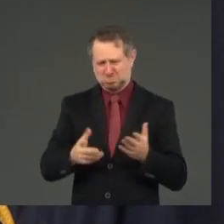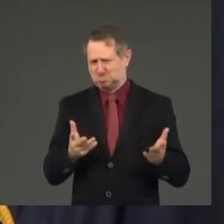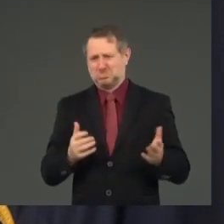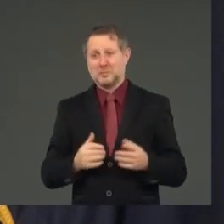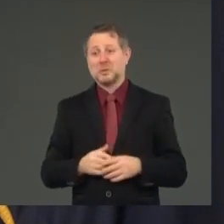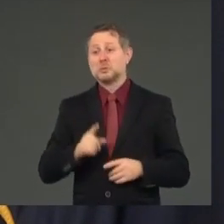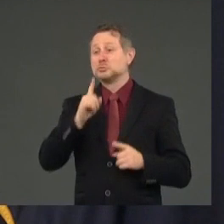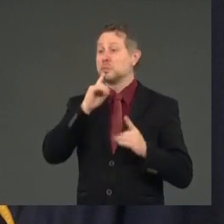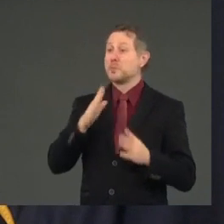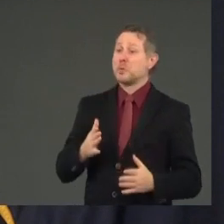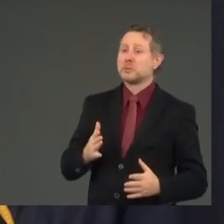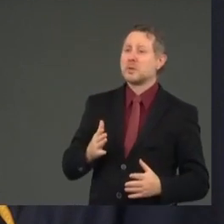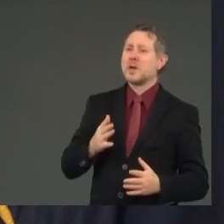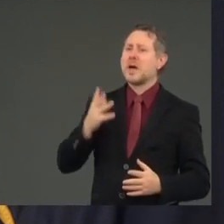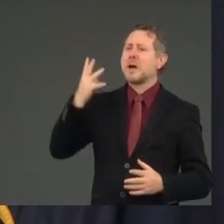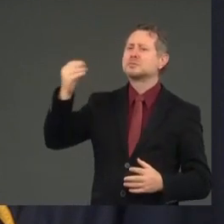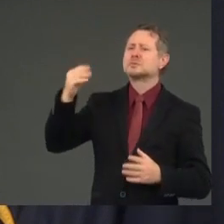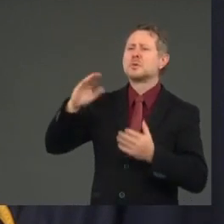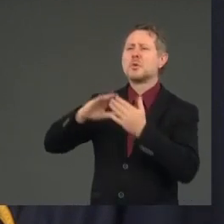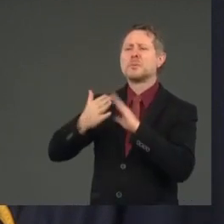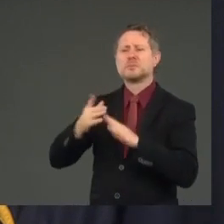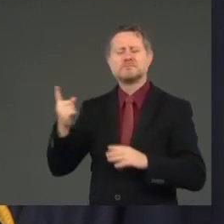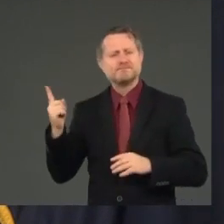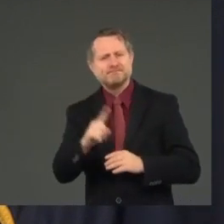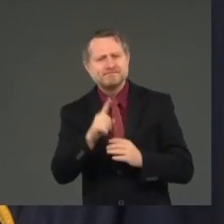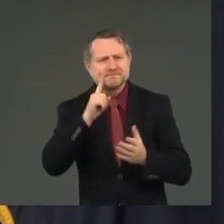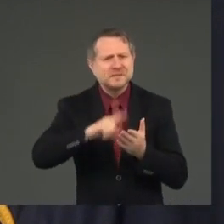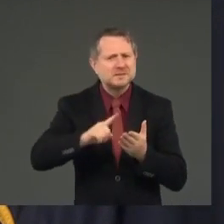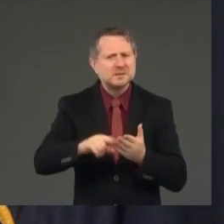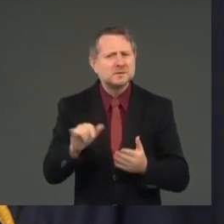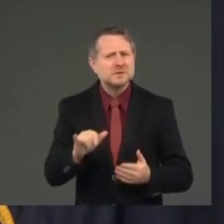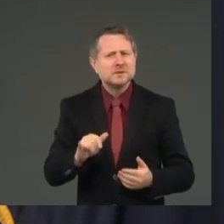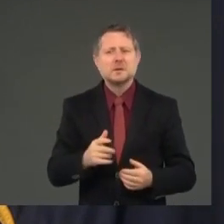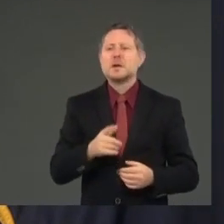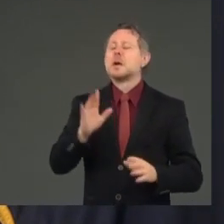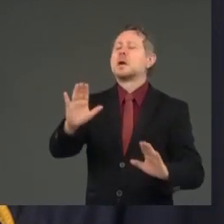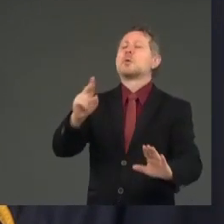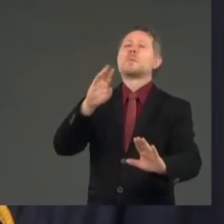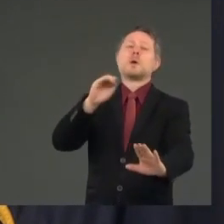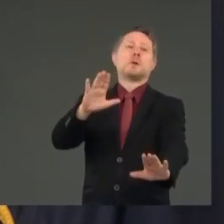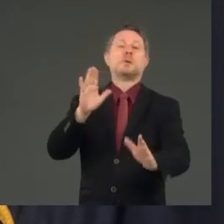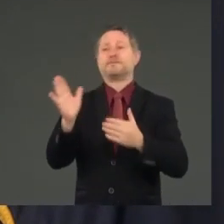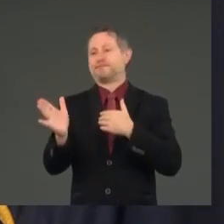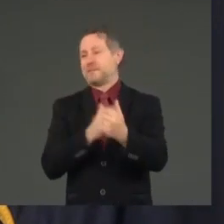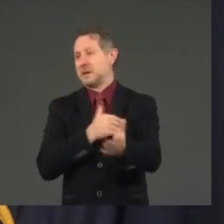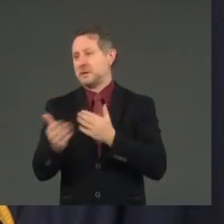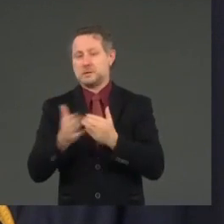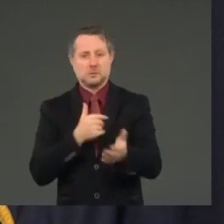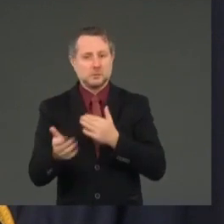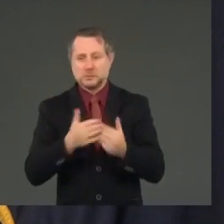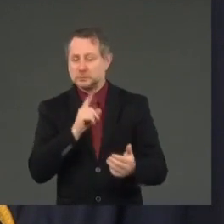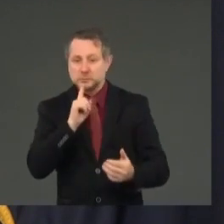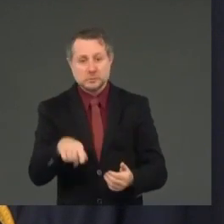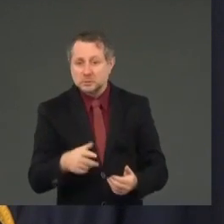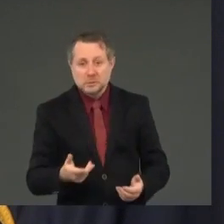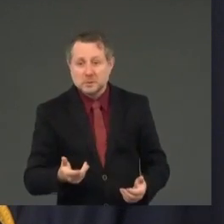WHAT DO I HAVE TO DO? IT'S WHETHER OR NOT A FEDERAL